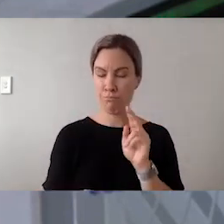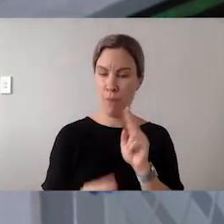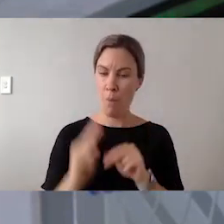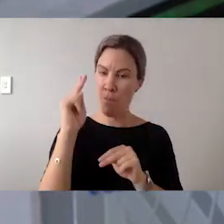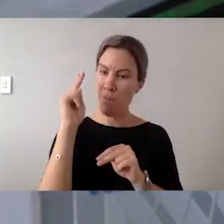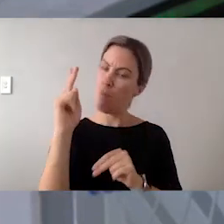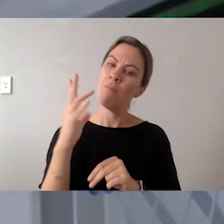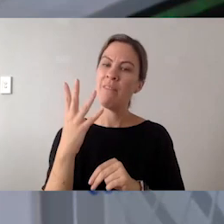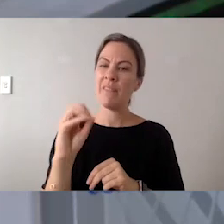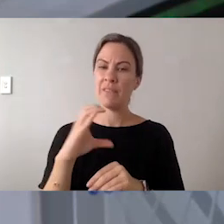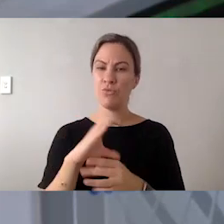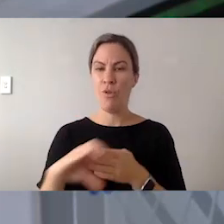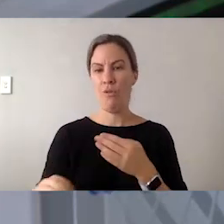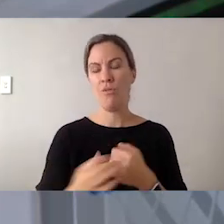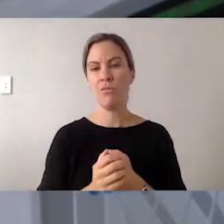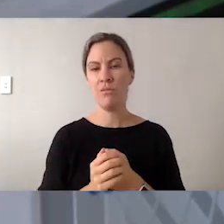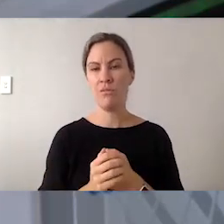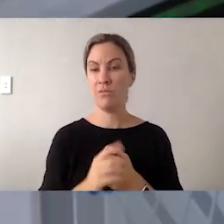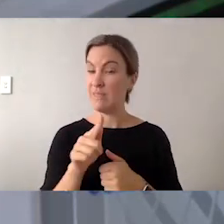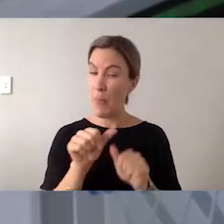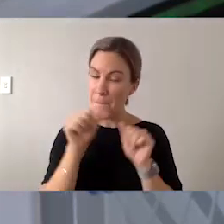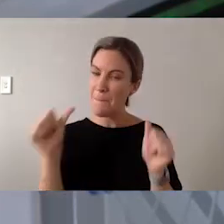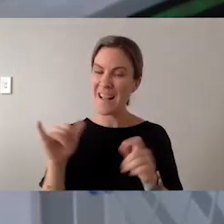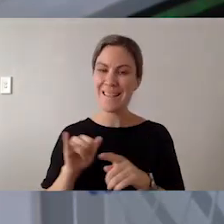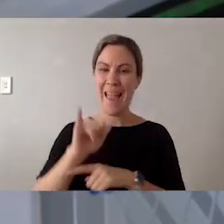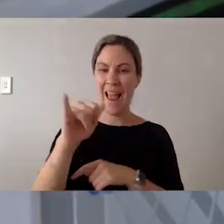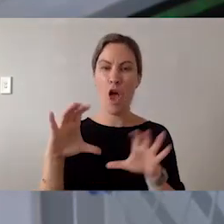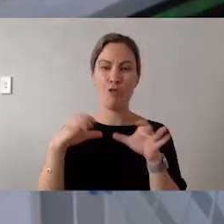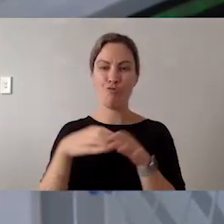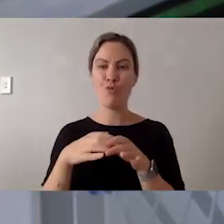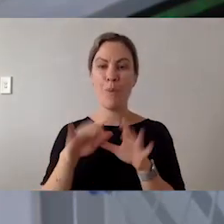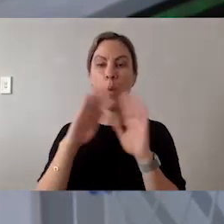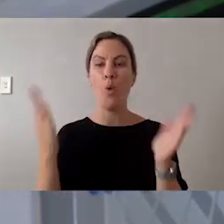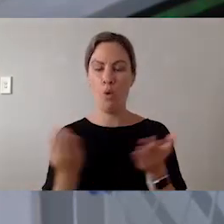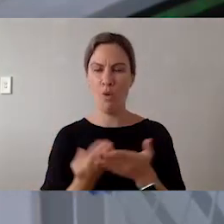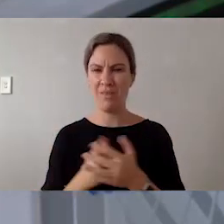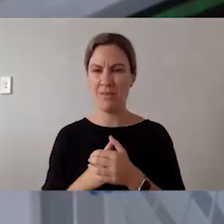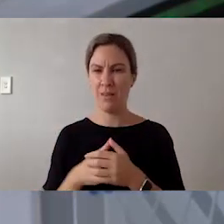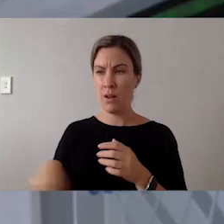United and became the biggest airline group in the world. A lot of people wanted to understand how he made this magic happen. A reporter